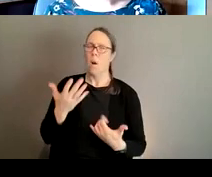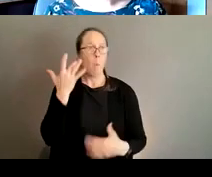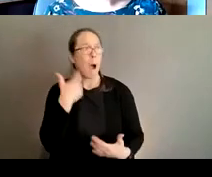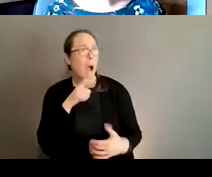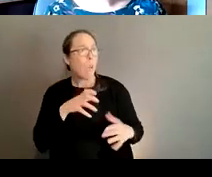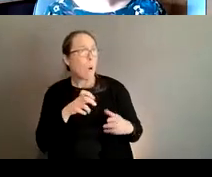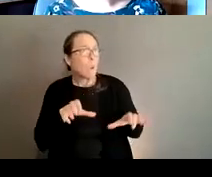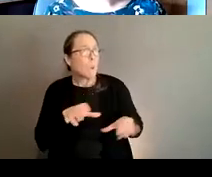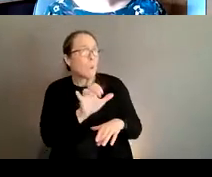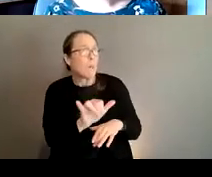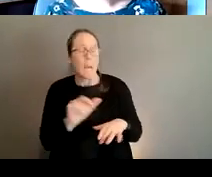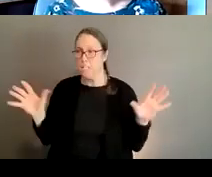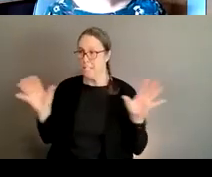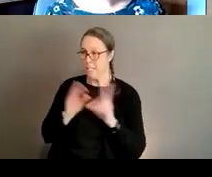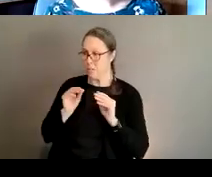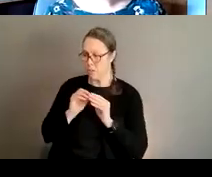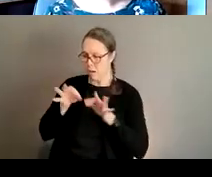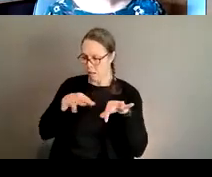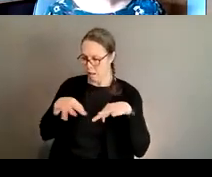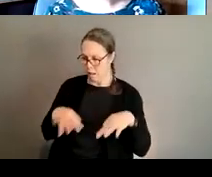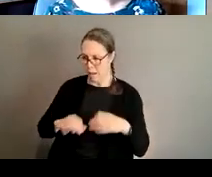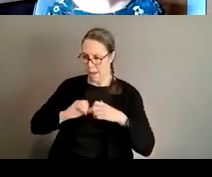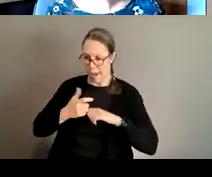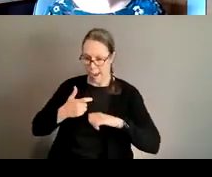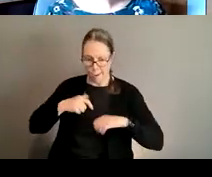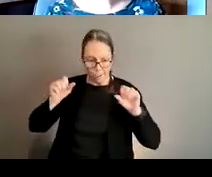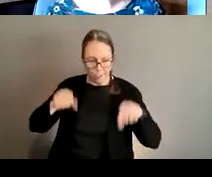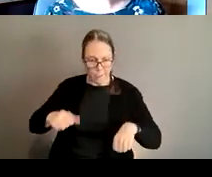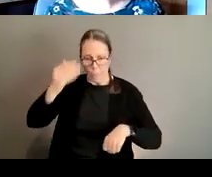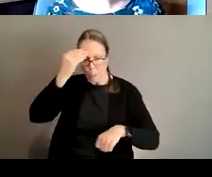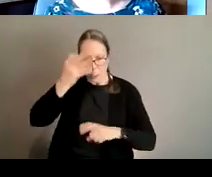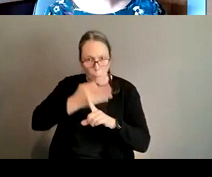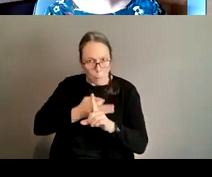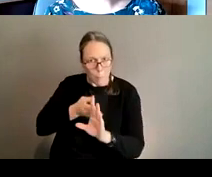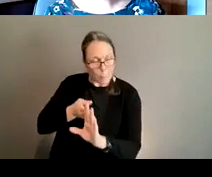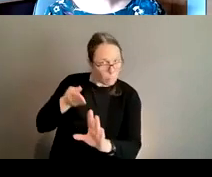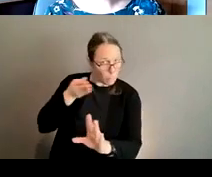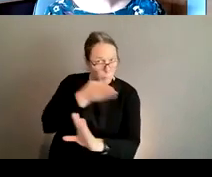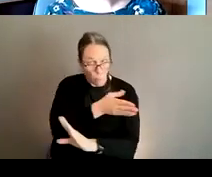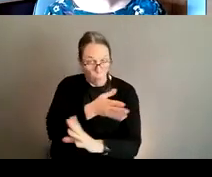The session outline, like how could I possibly know nine months before a conference what